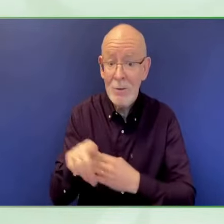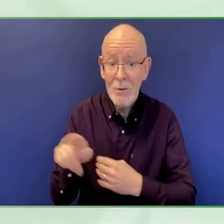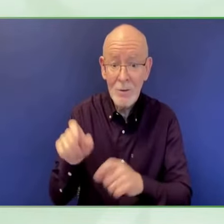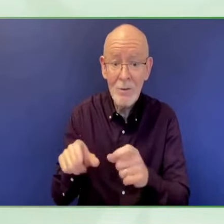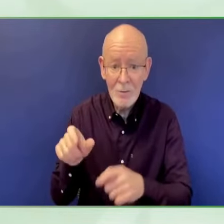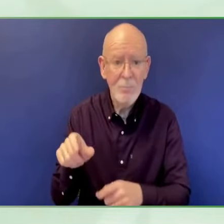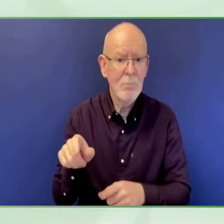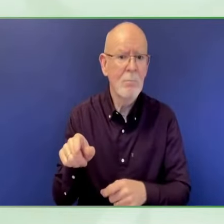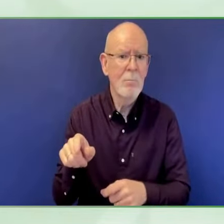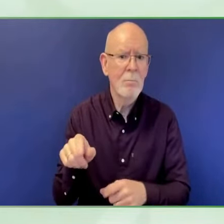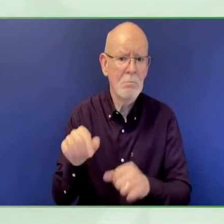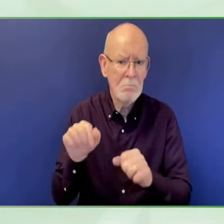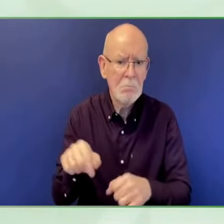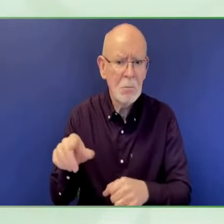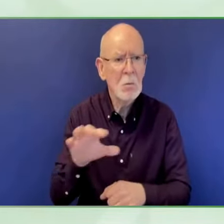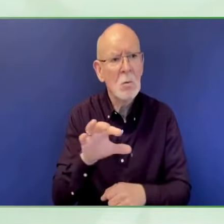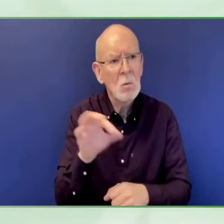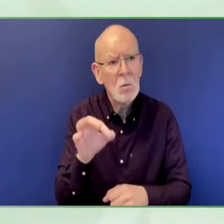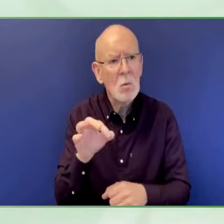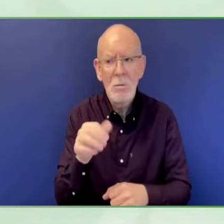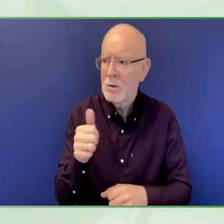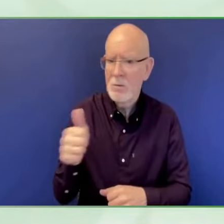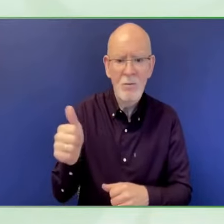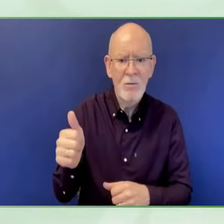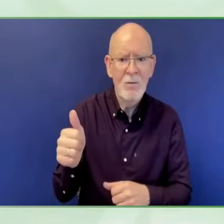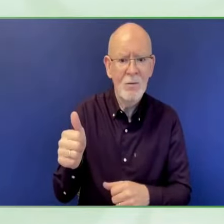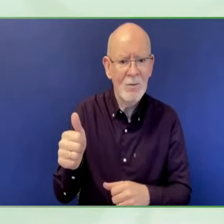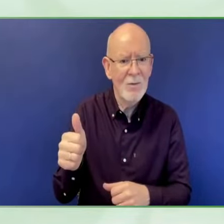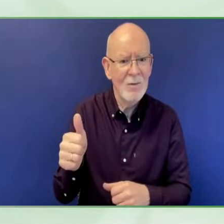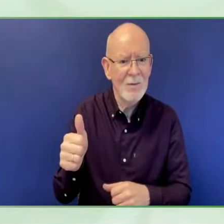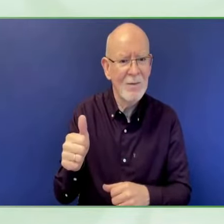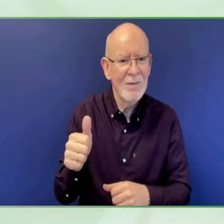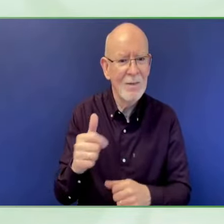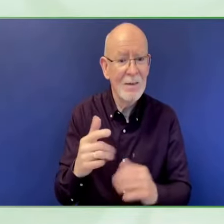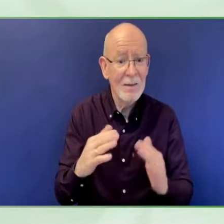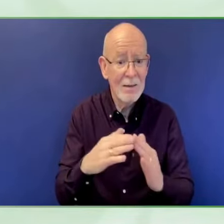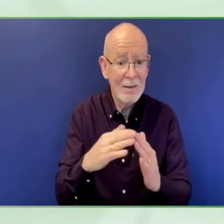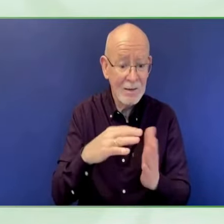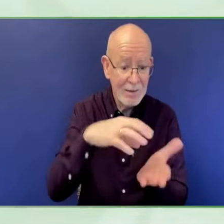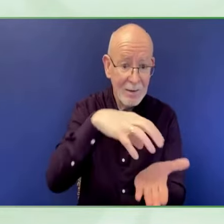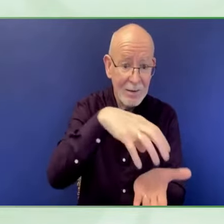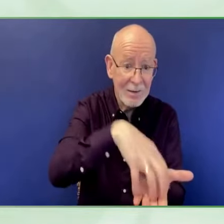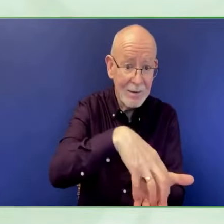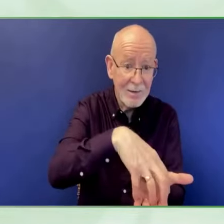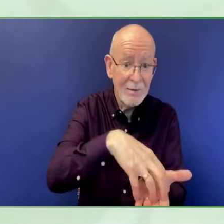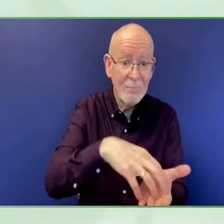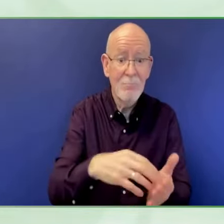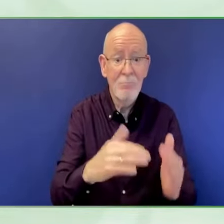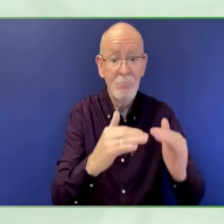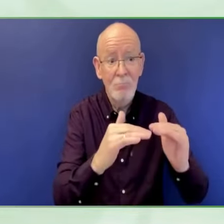And it's perfectly fine to choose to live by themselves. And this is the key.